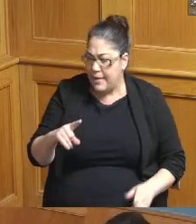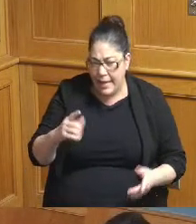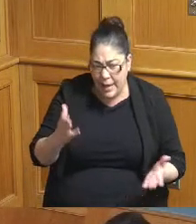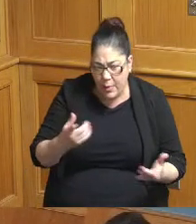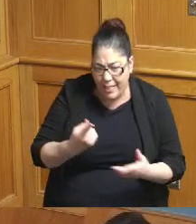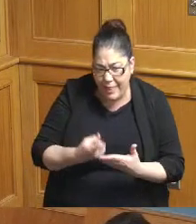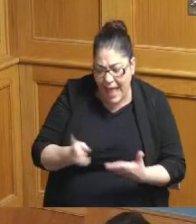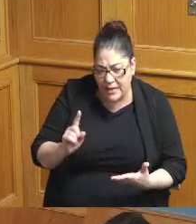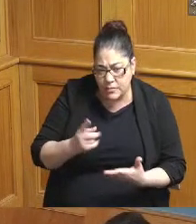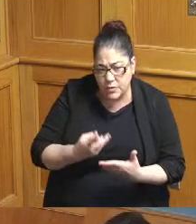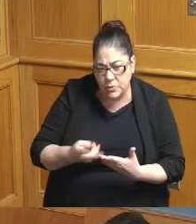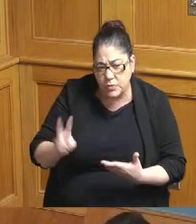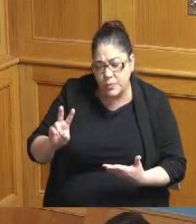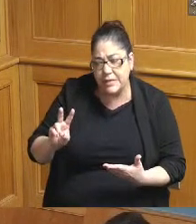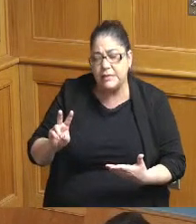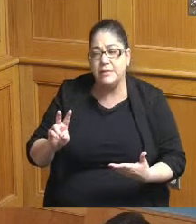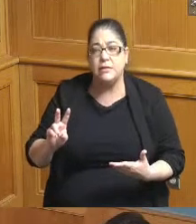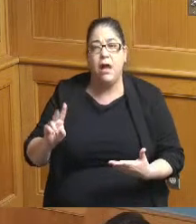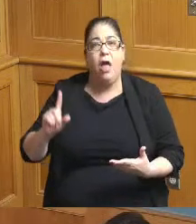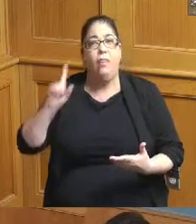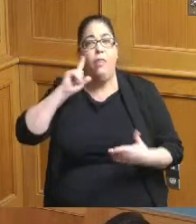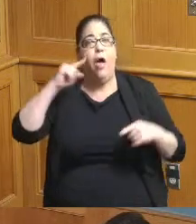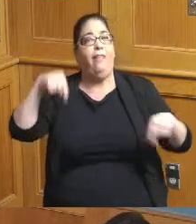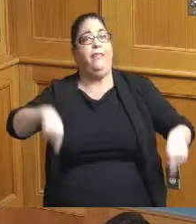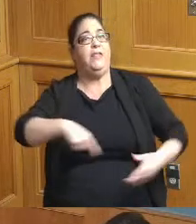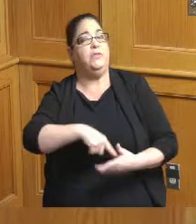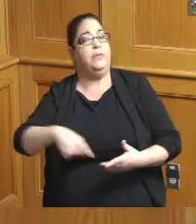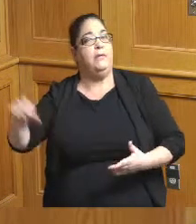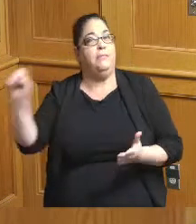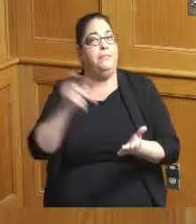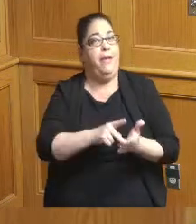I think it was the week before so I thought he would be here this week to be honest okay